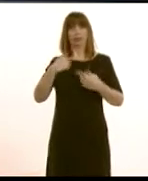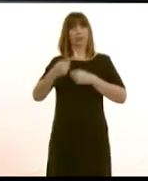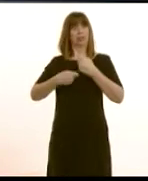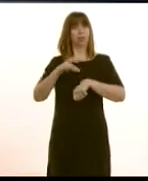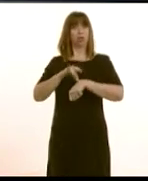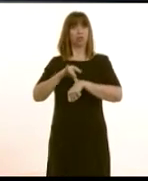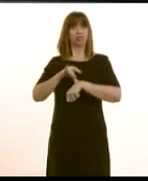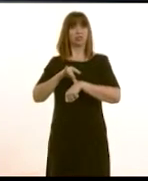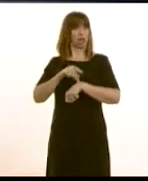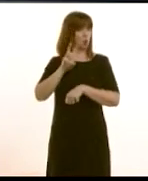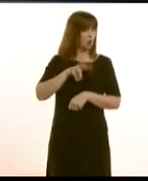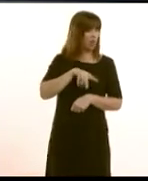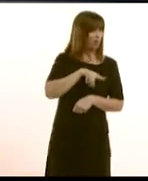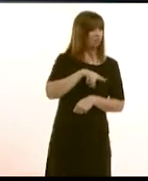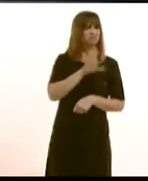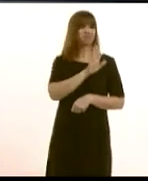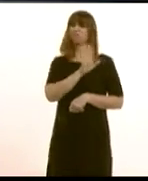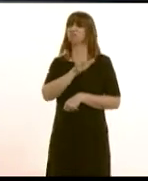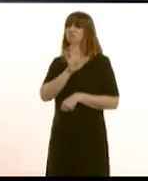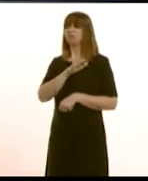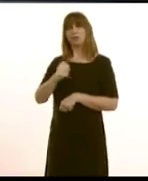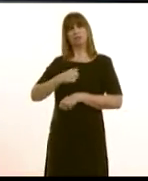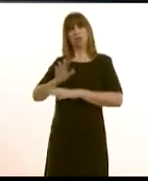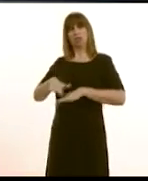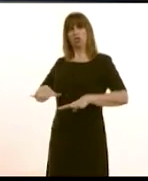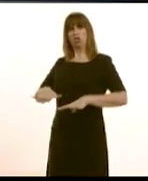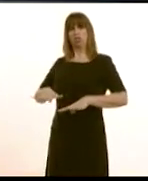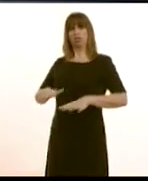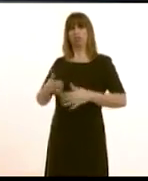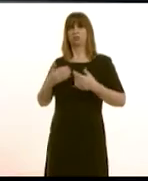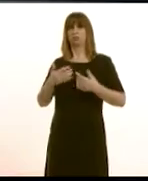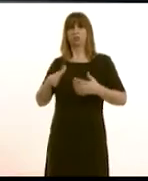to come to Wales because they donít want their children educated here. In additionó[Interruption.]